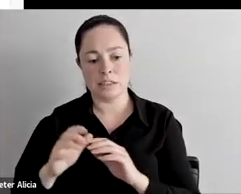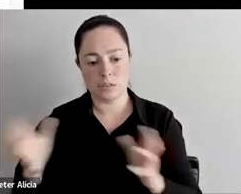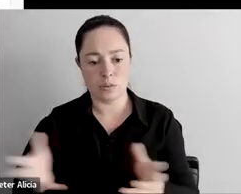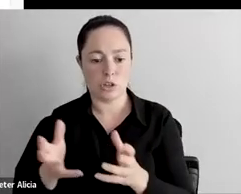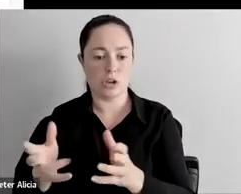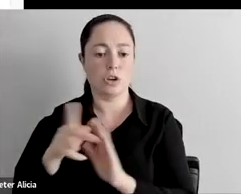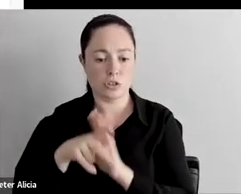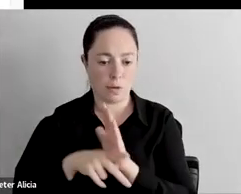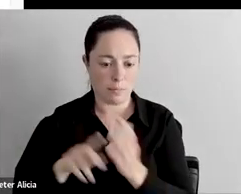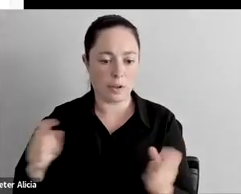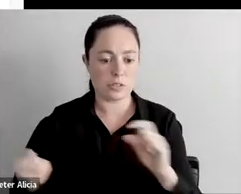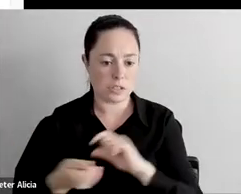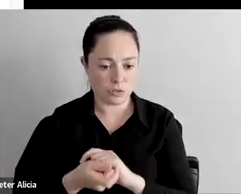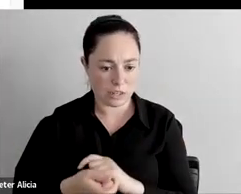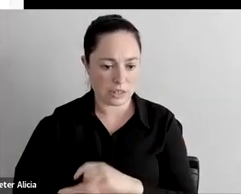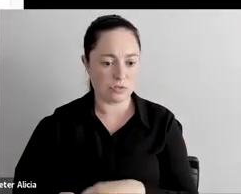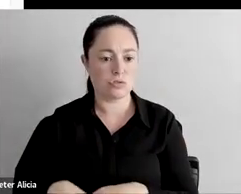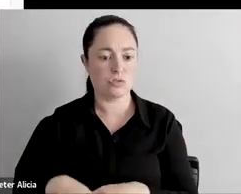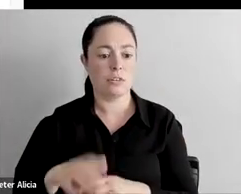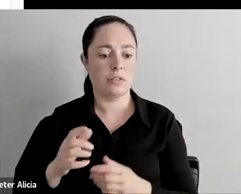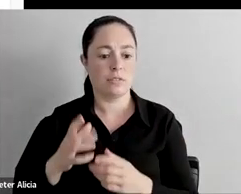which is really critical for research and policy